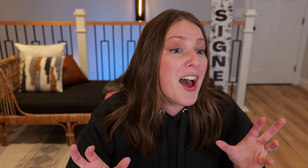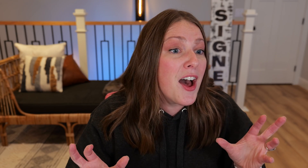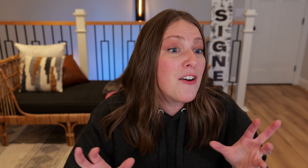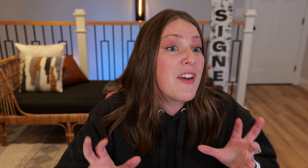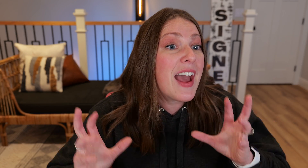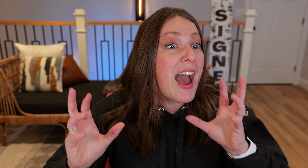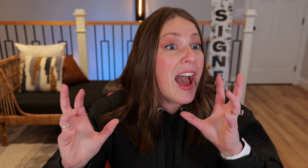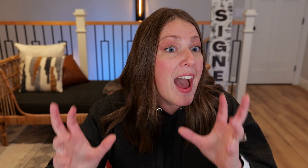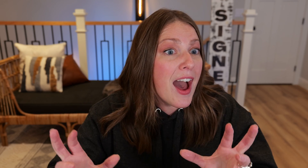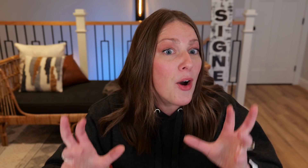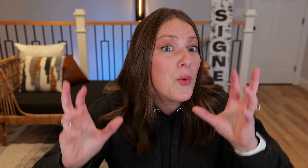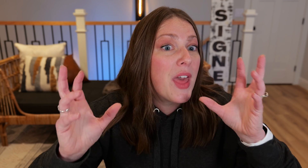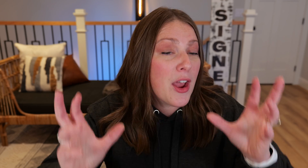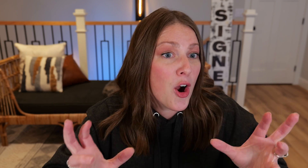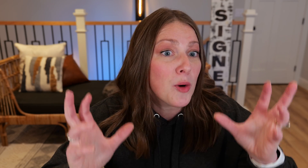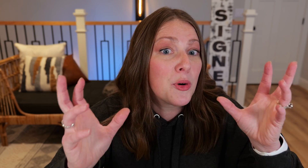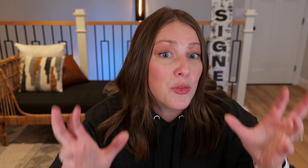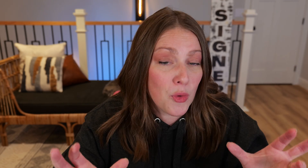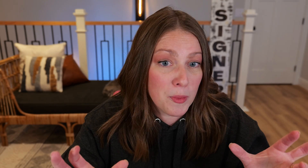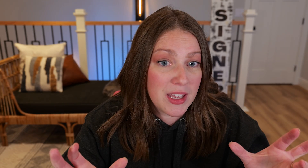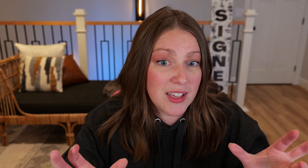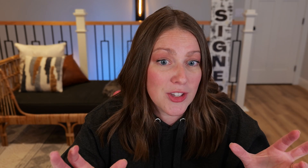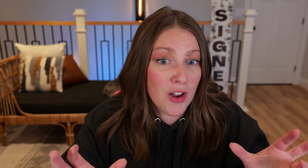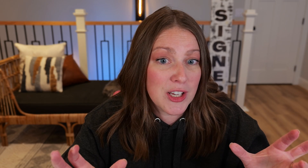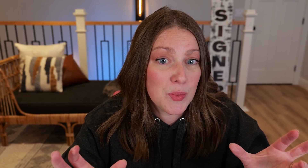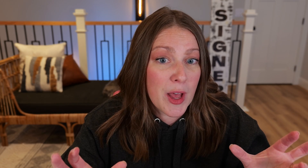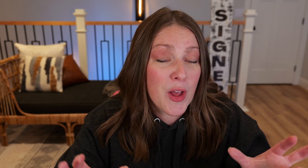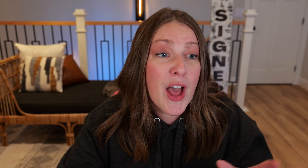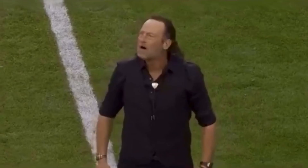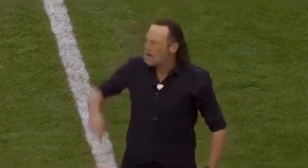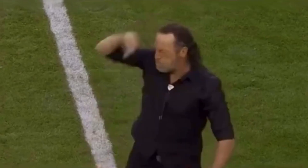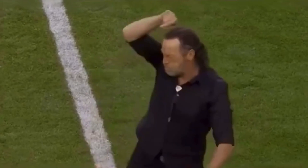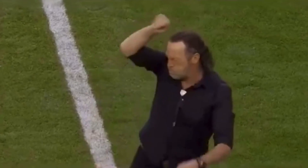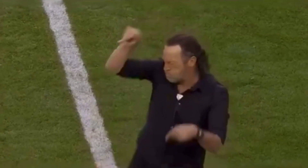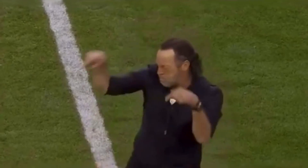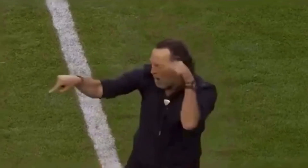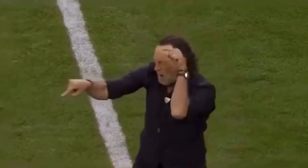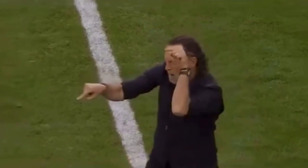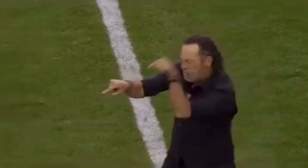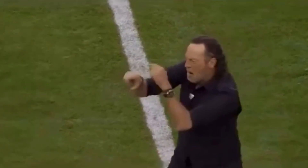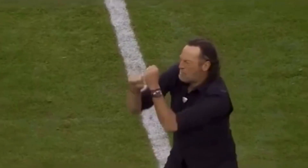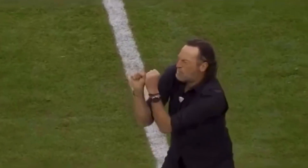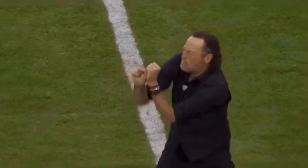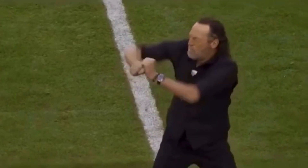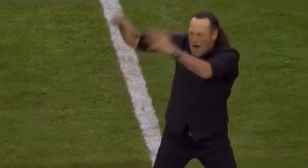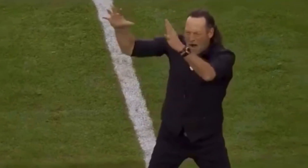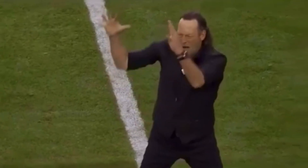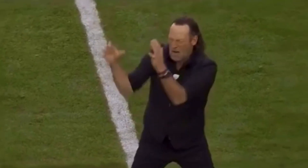of how they are performing this song as well. A couple of them are for larger